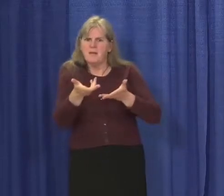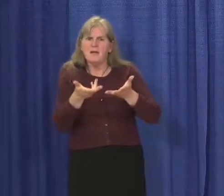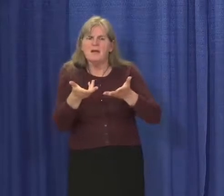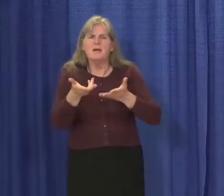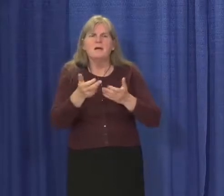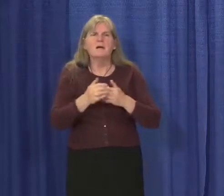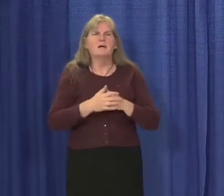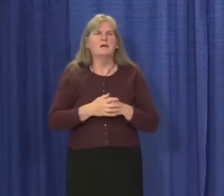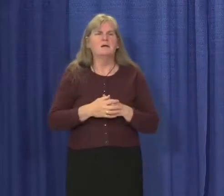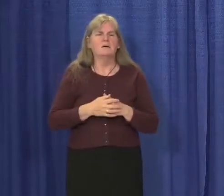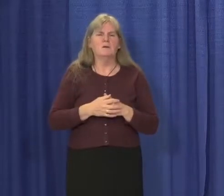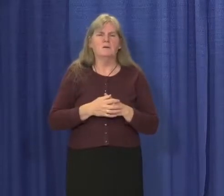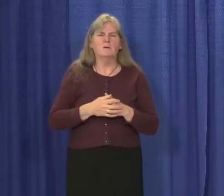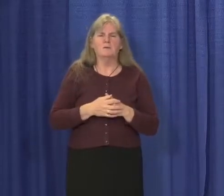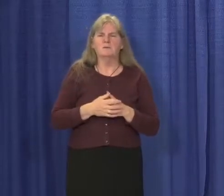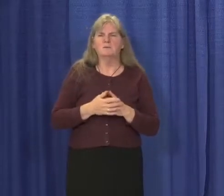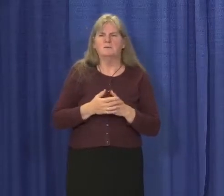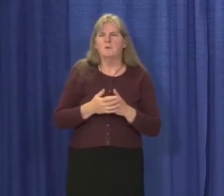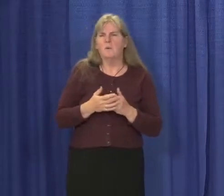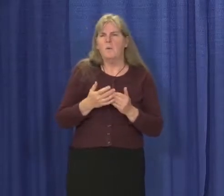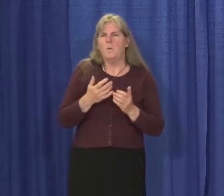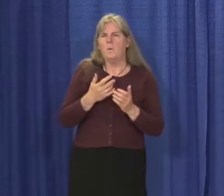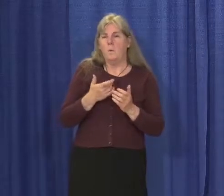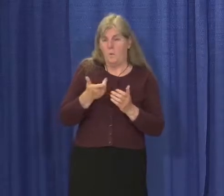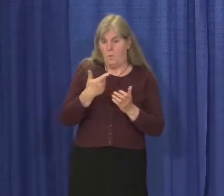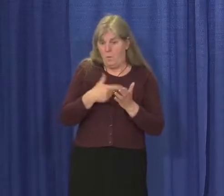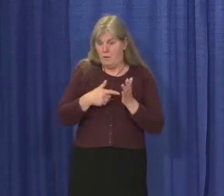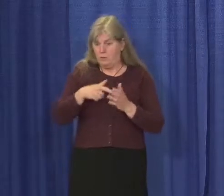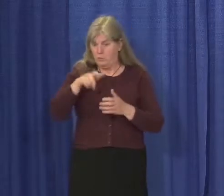engage with the public on what is needed or what will work for